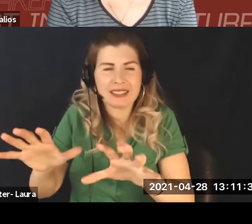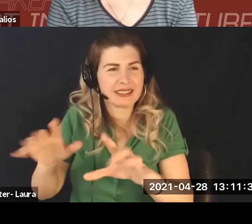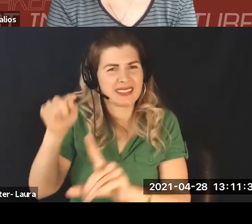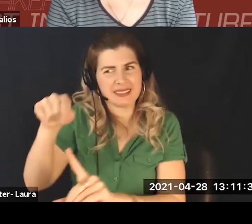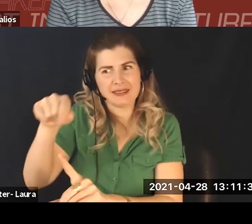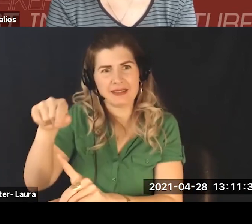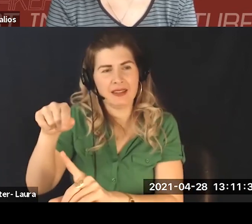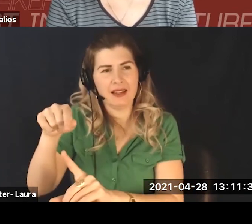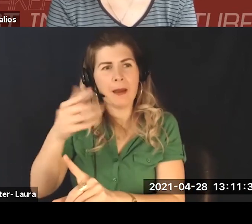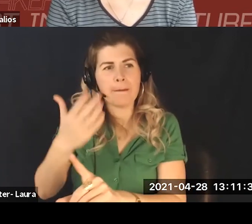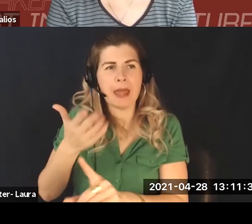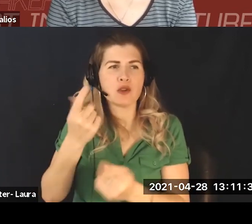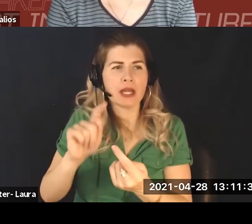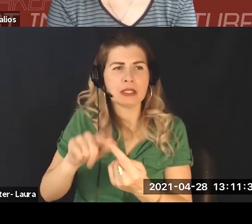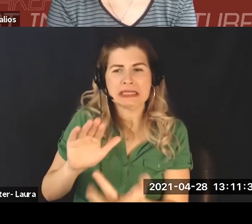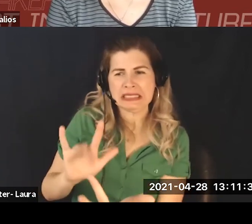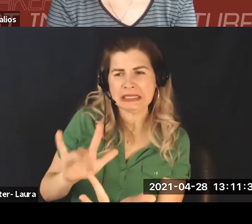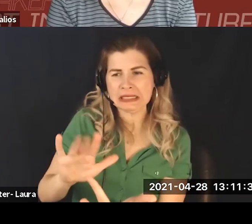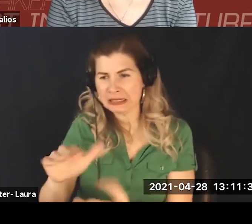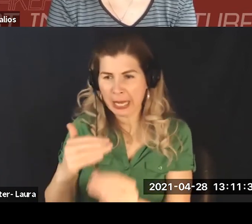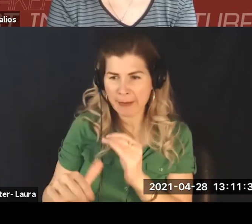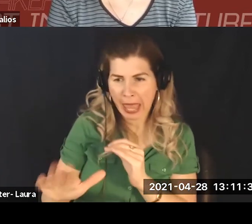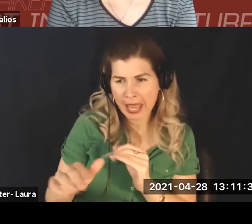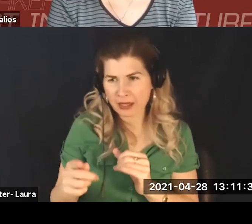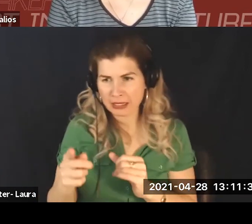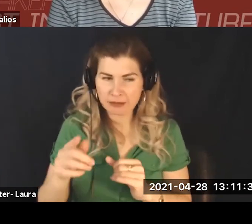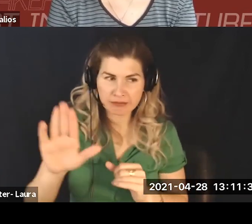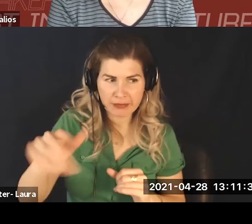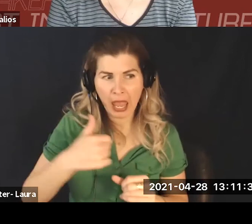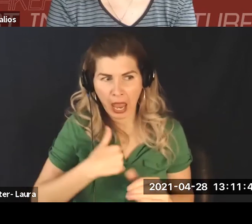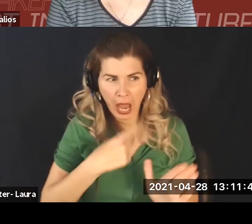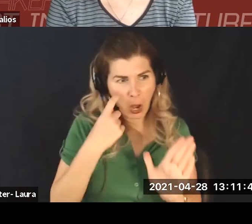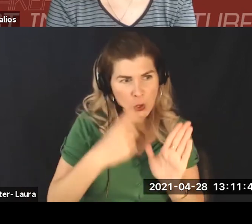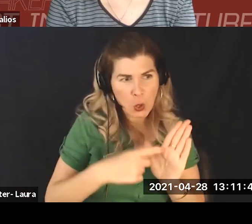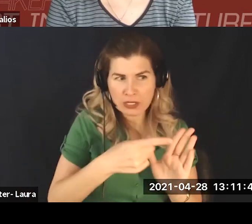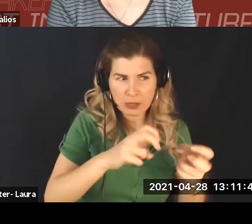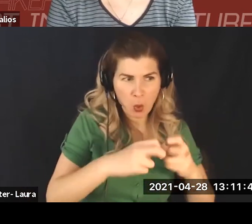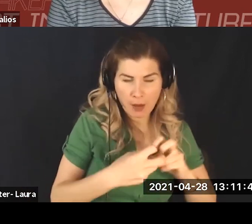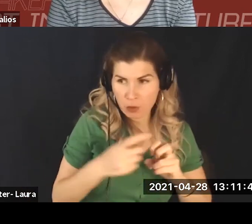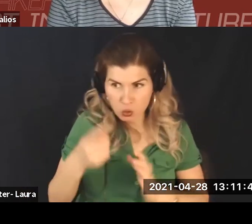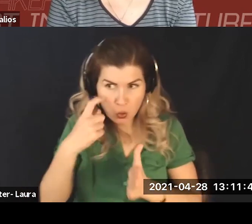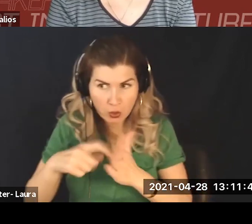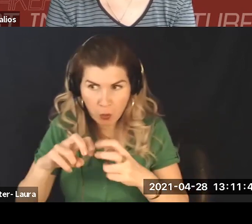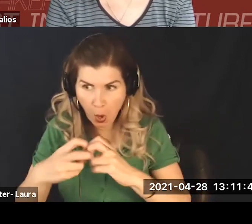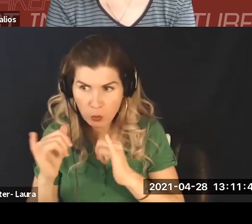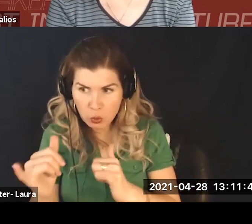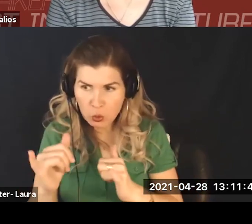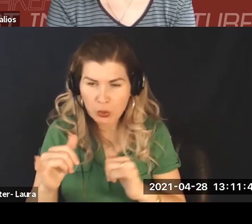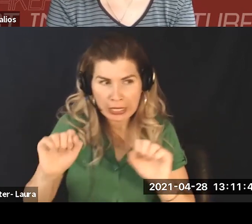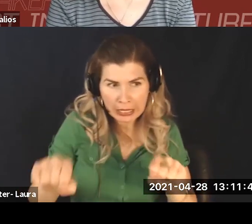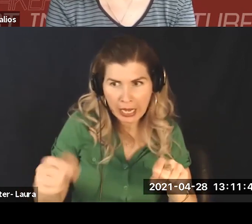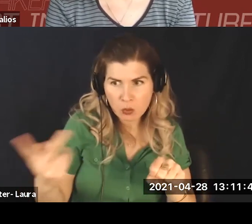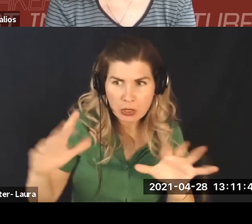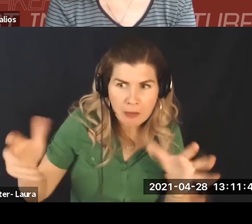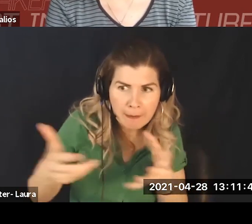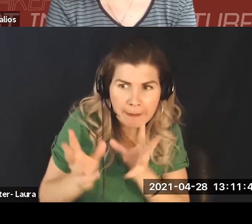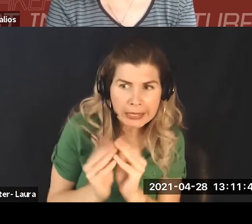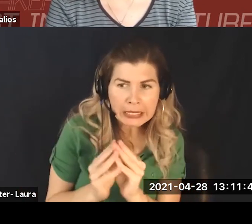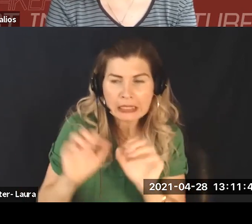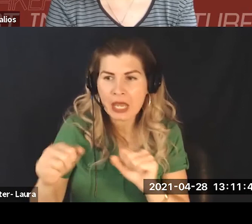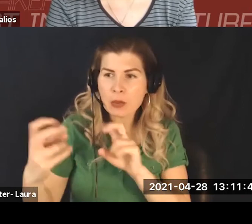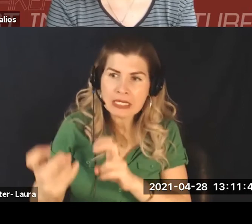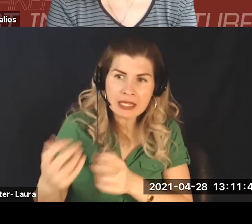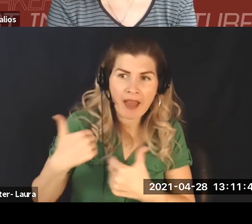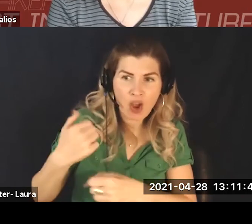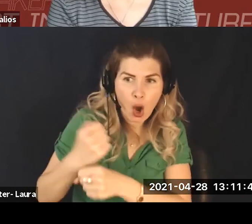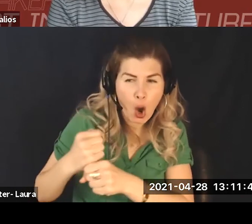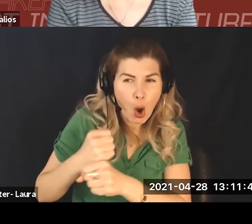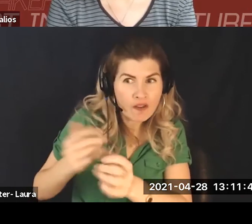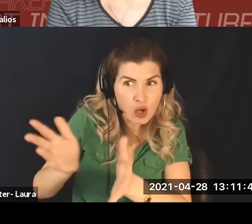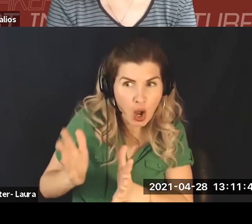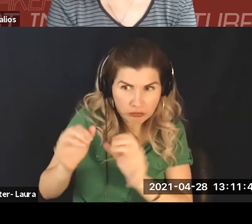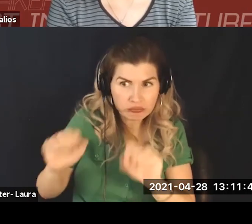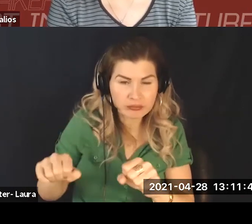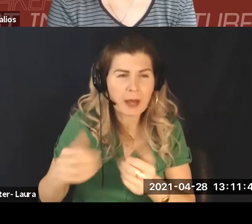Because, and then maybe trying to send them an email and see if you know like hey like I'm seeing this thing, you know, do you know about it like can we meet up and just have a coffee and talk about it, it, it could be as simple as that.